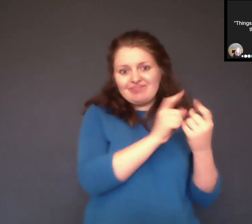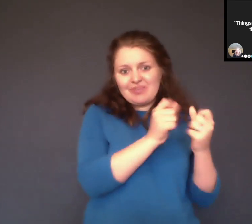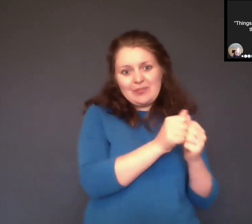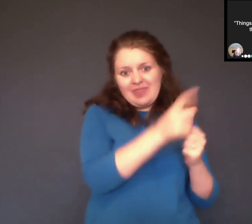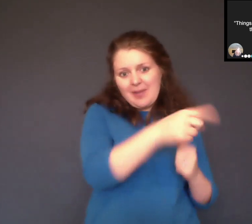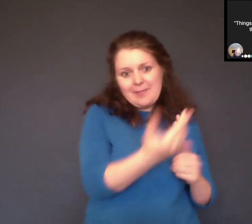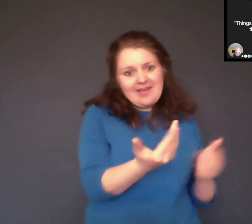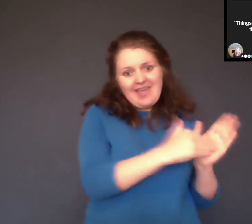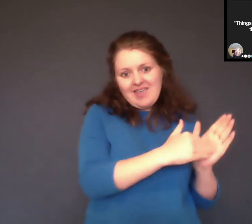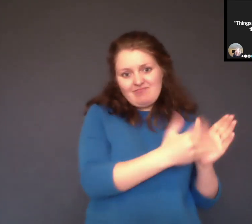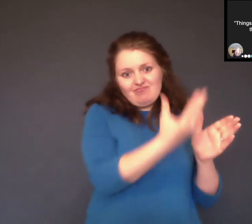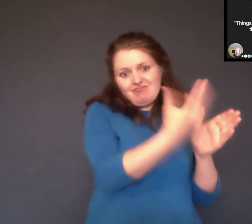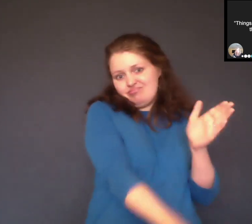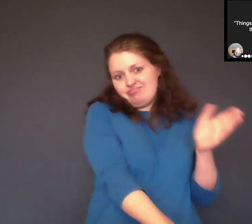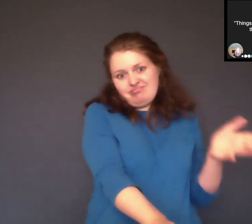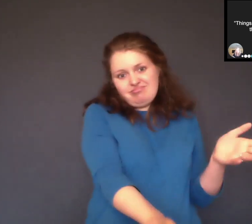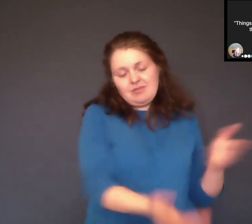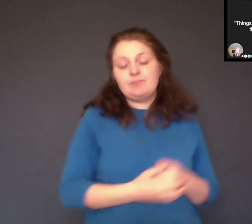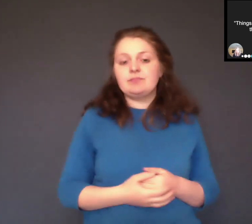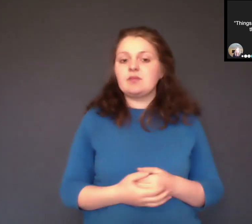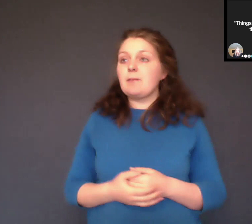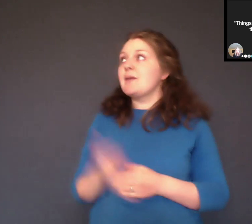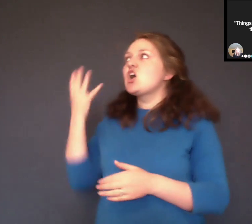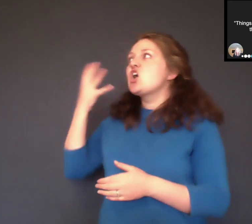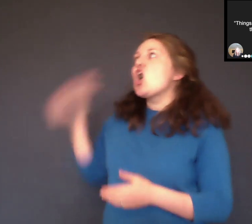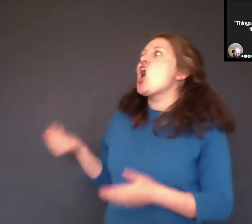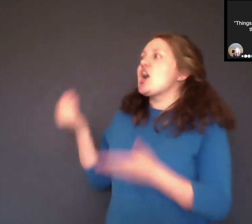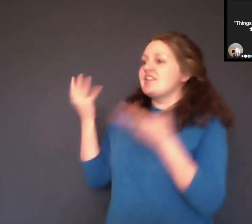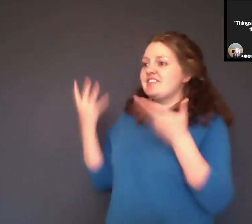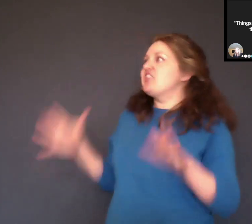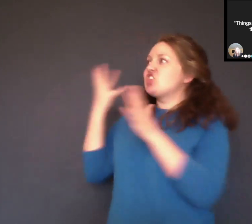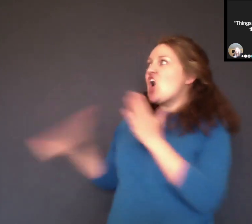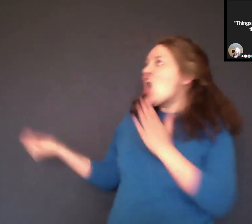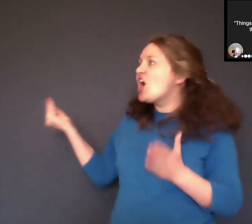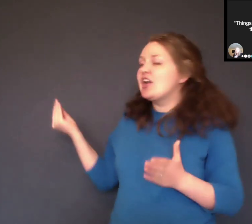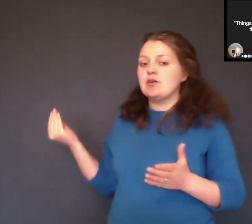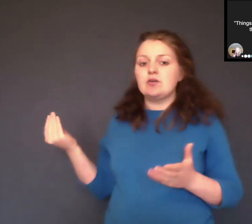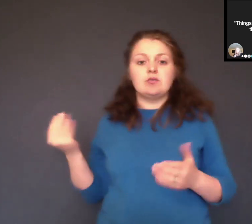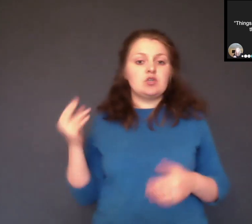but gone is gone harvey slick no harvey said what you stole i can steal back